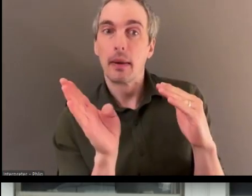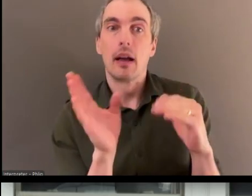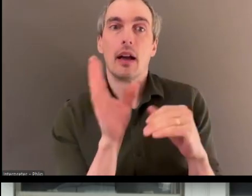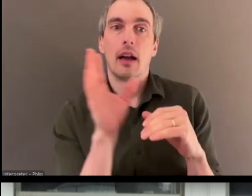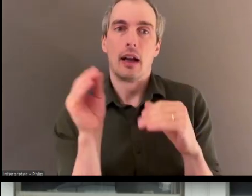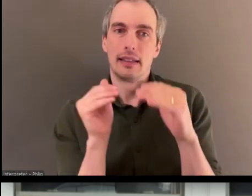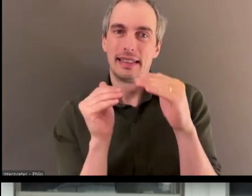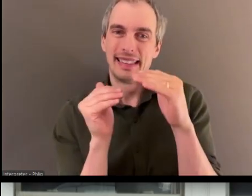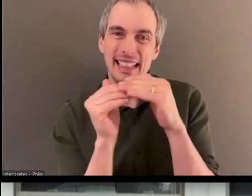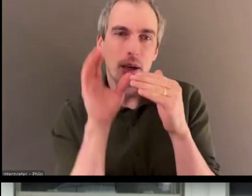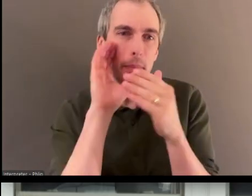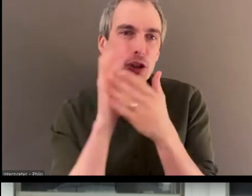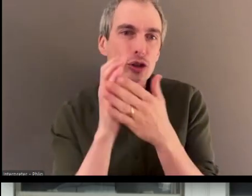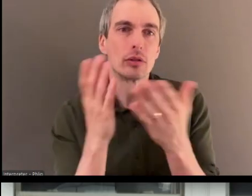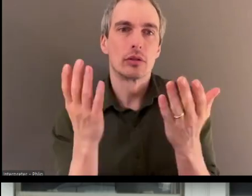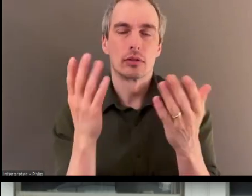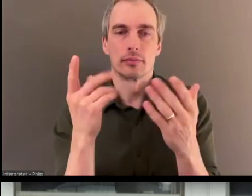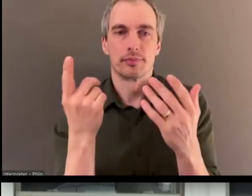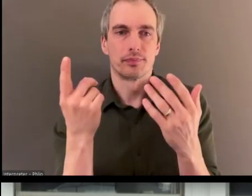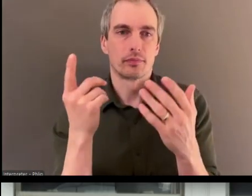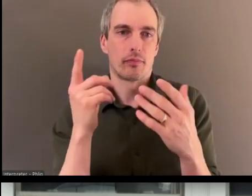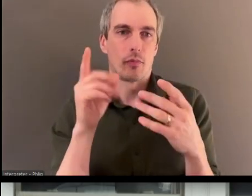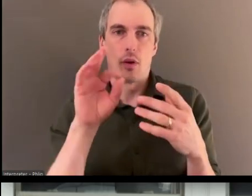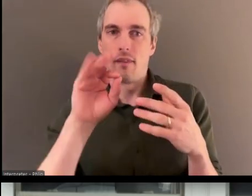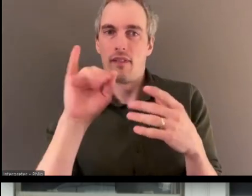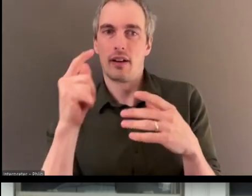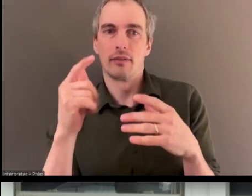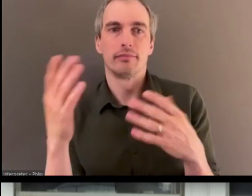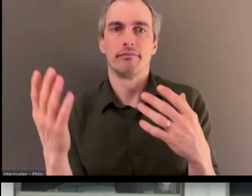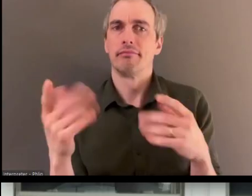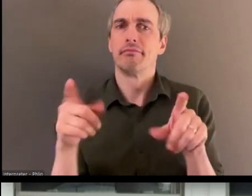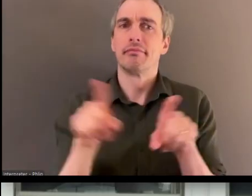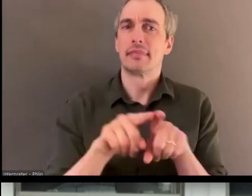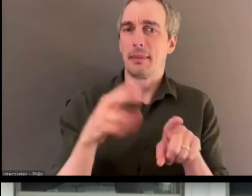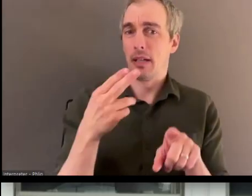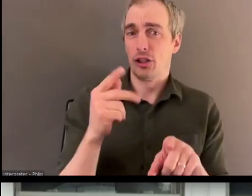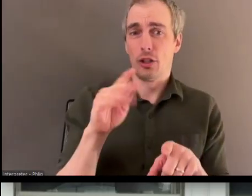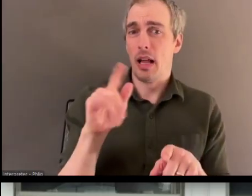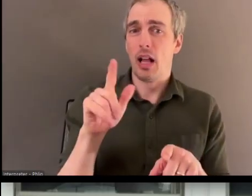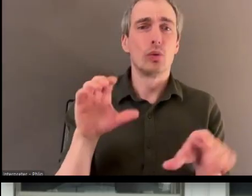Again, it's the same concepts. It's the same underlying language.